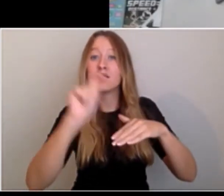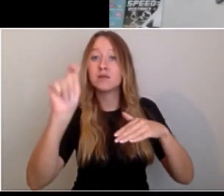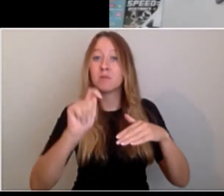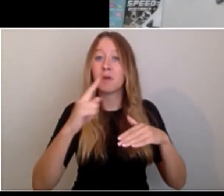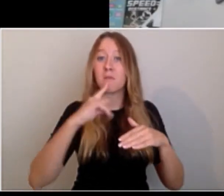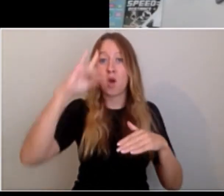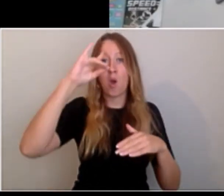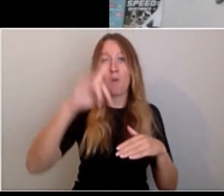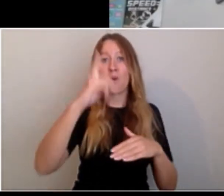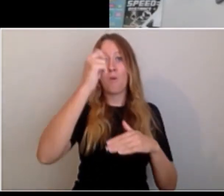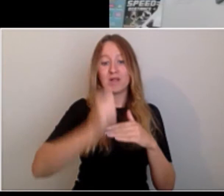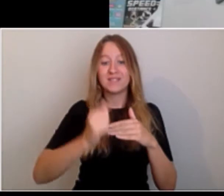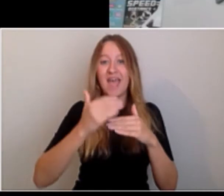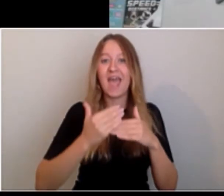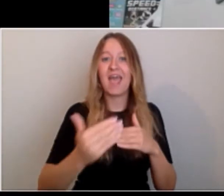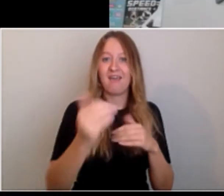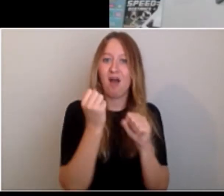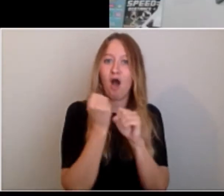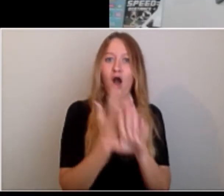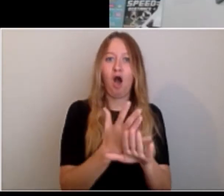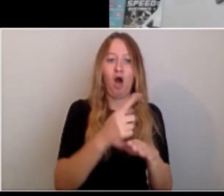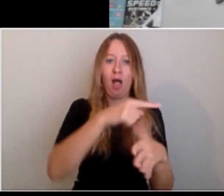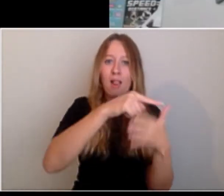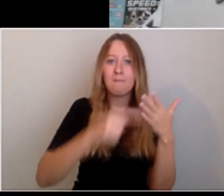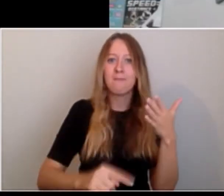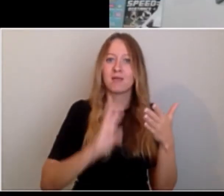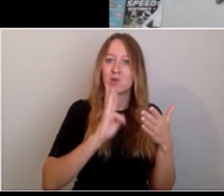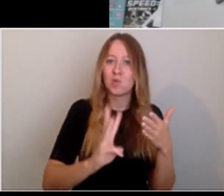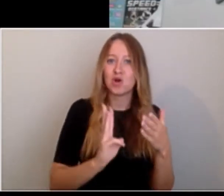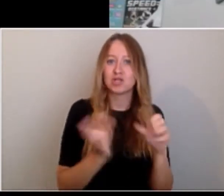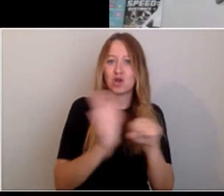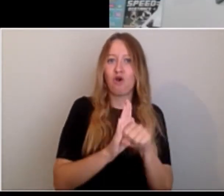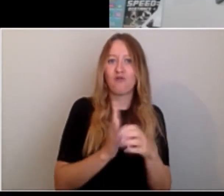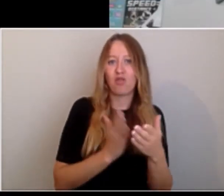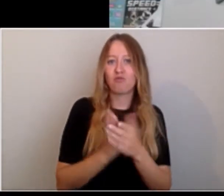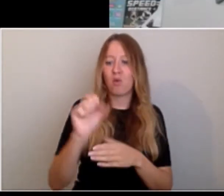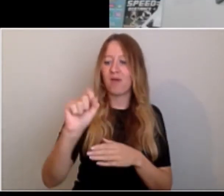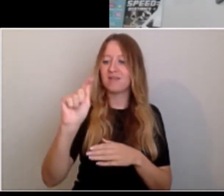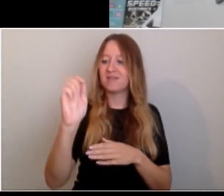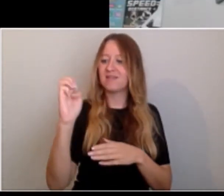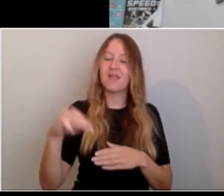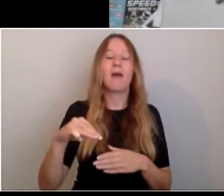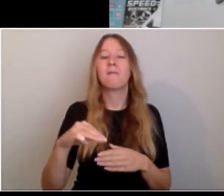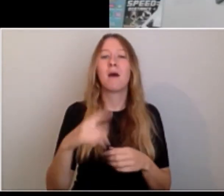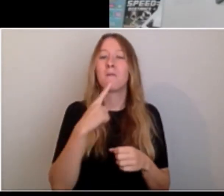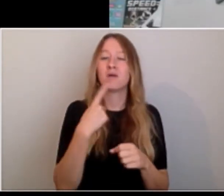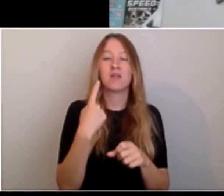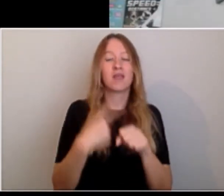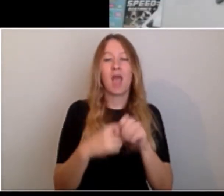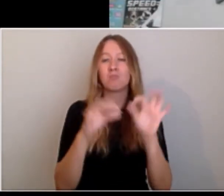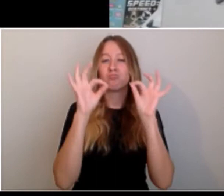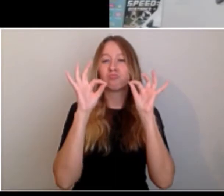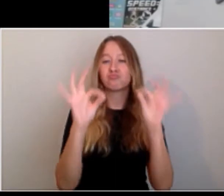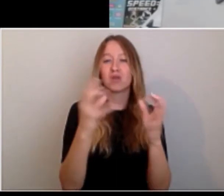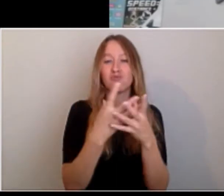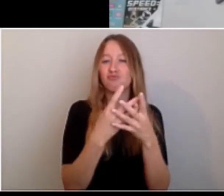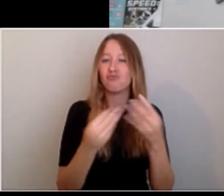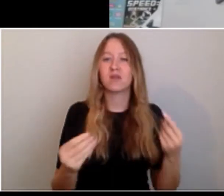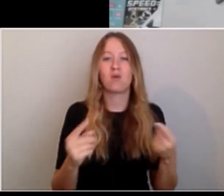the ISL Glossary. But again, fantastic resource, highly recommend it. And I don't think it's just beneficial for Deaf